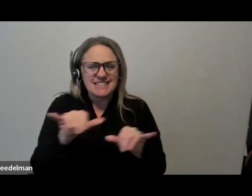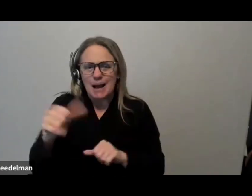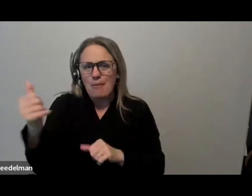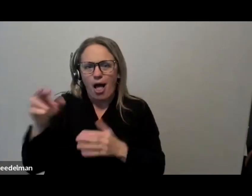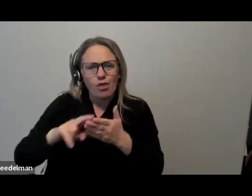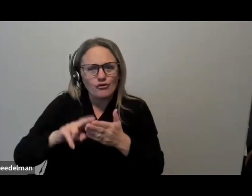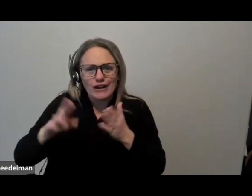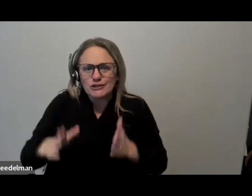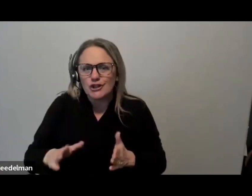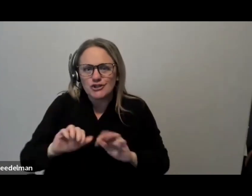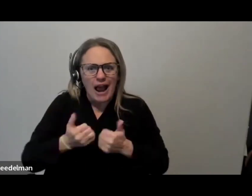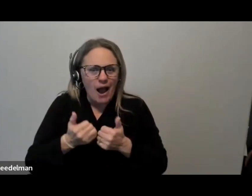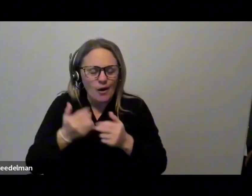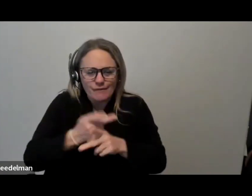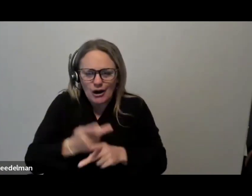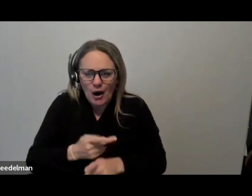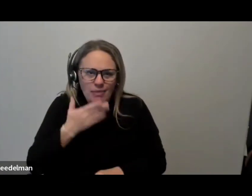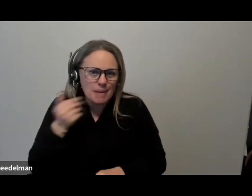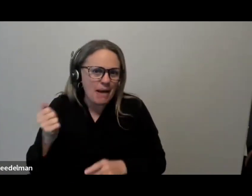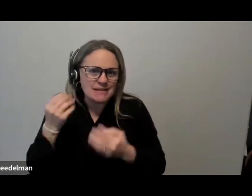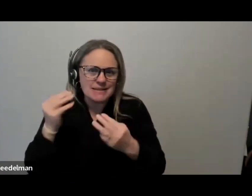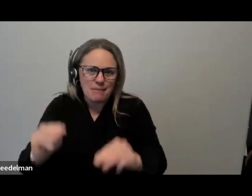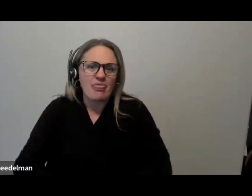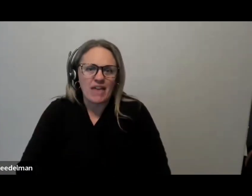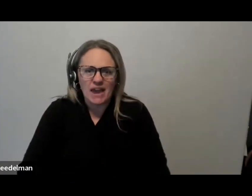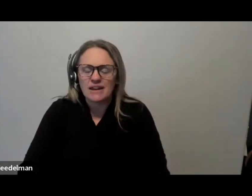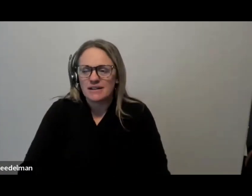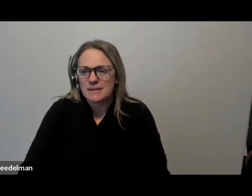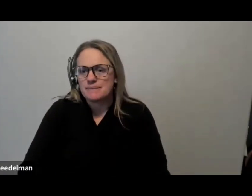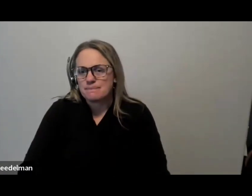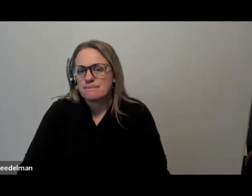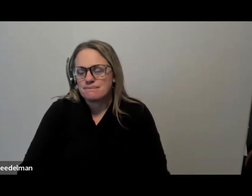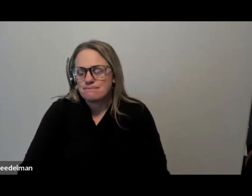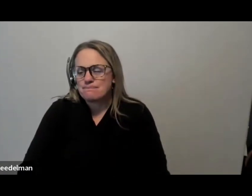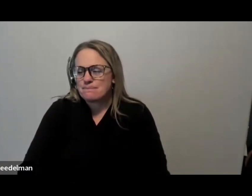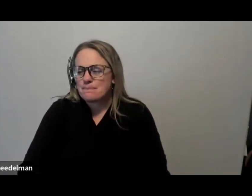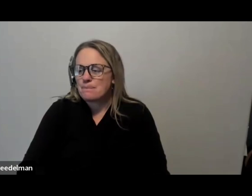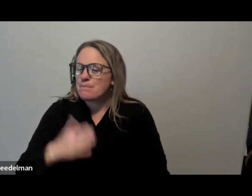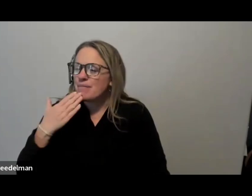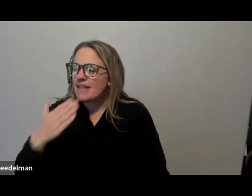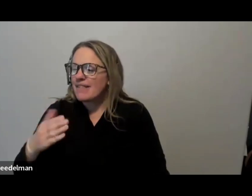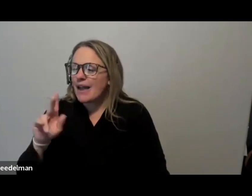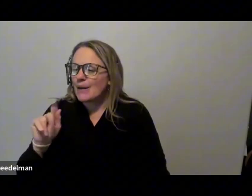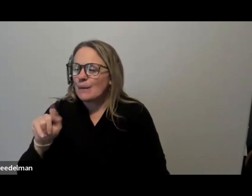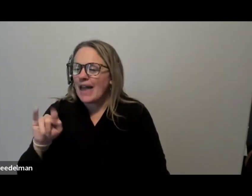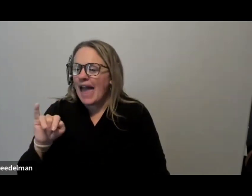for this particular moment? Thank you Katie. Kaush or Kavana?